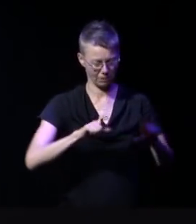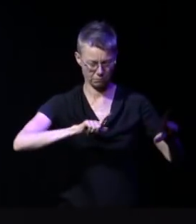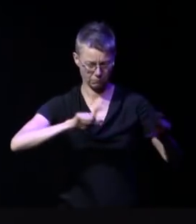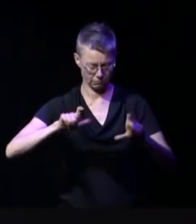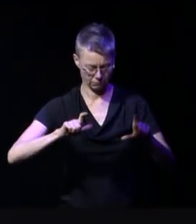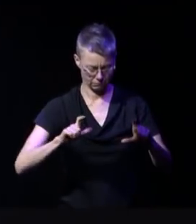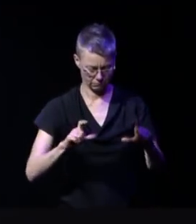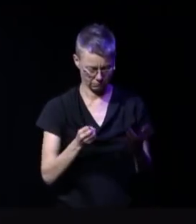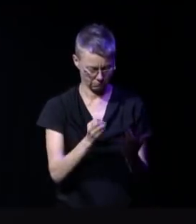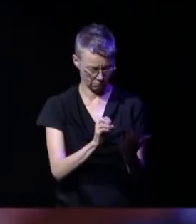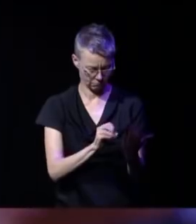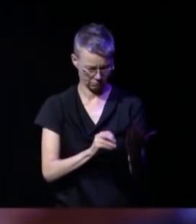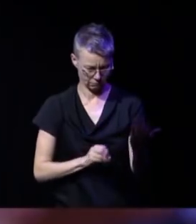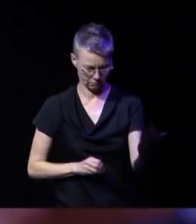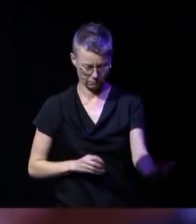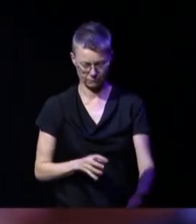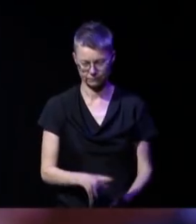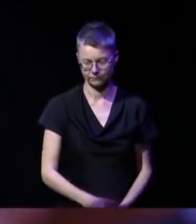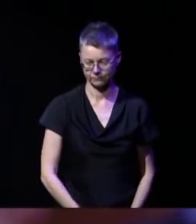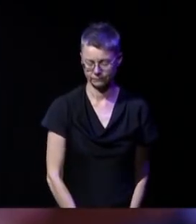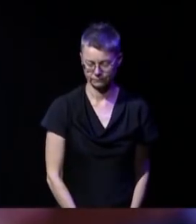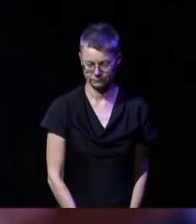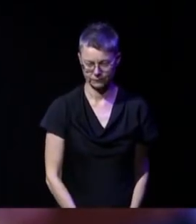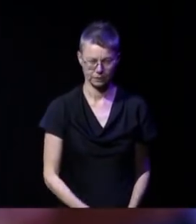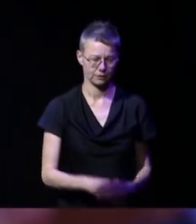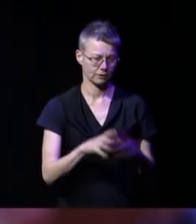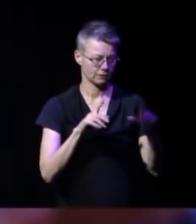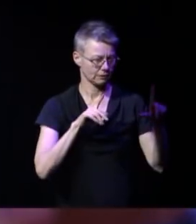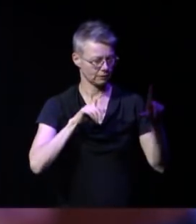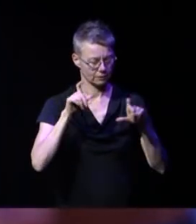Instagram, one of the most addictive apps.